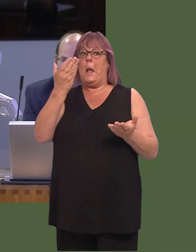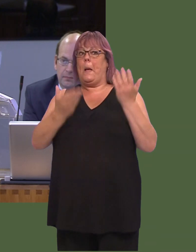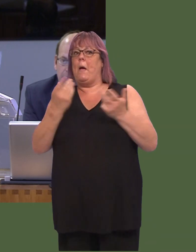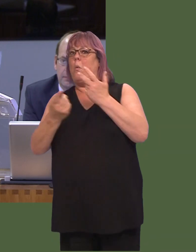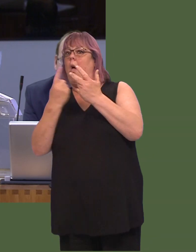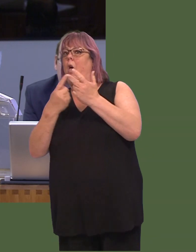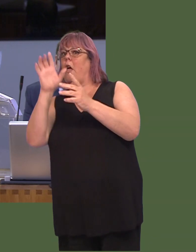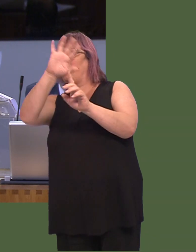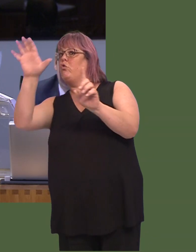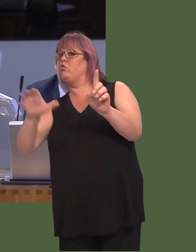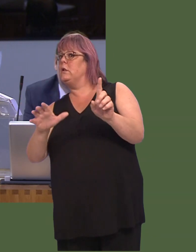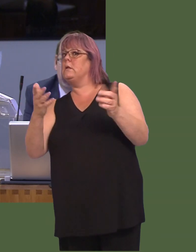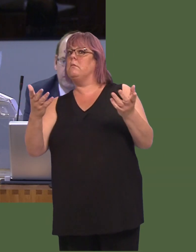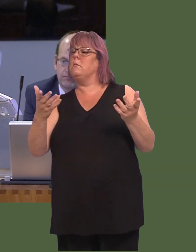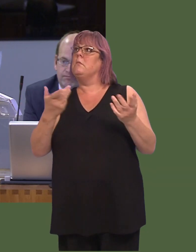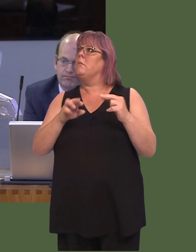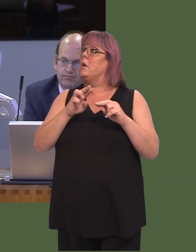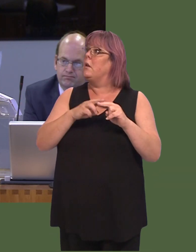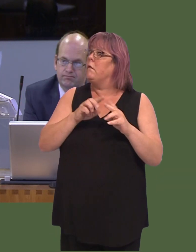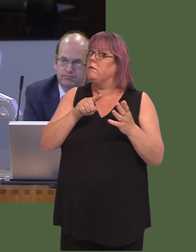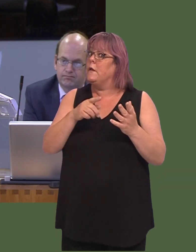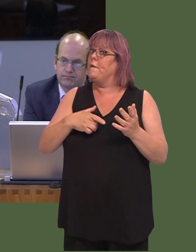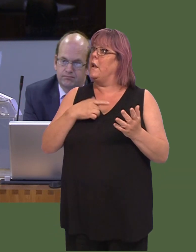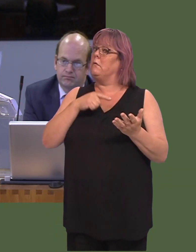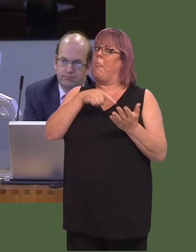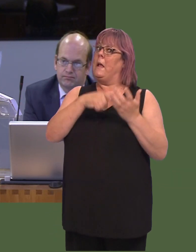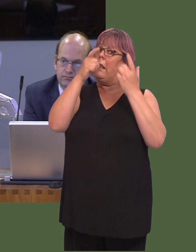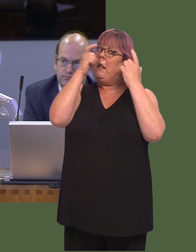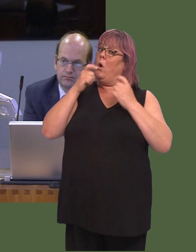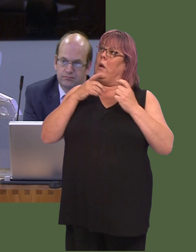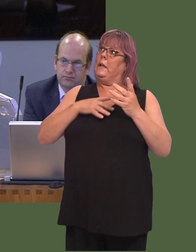in Wales, compare it to other examples in Europe, and if there does need to be a tightening